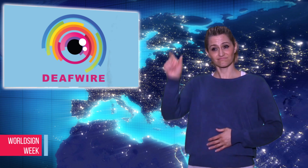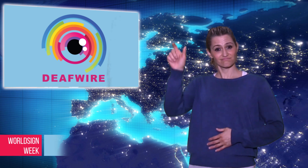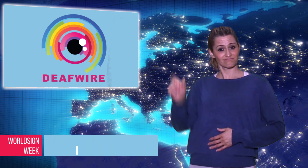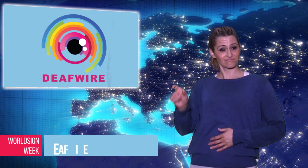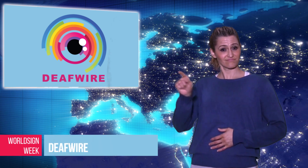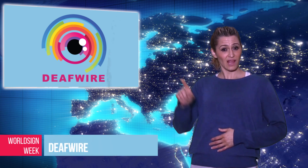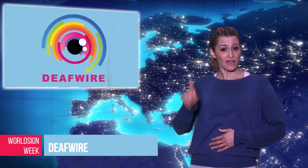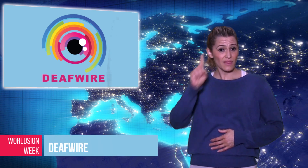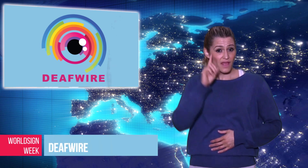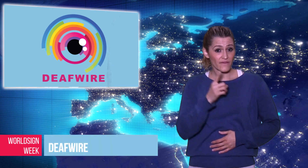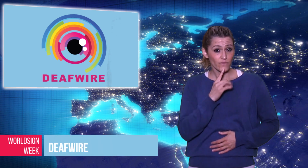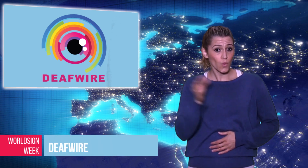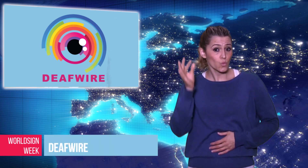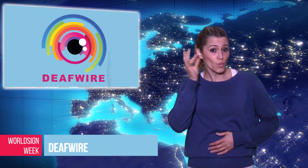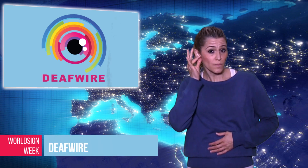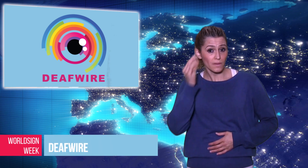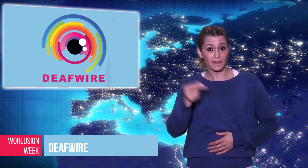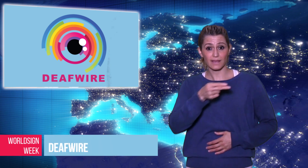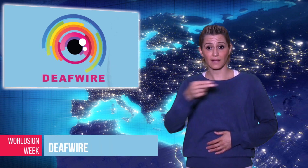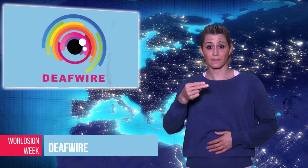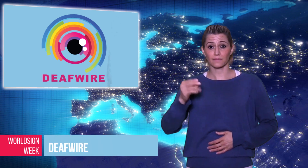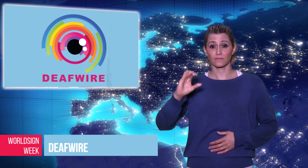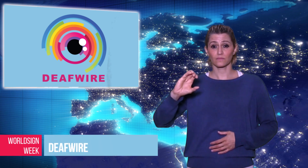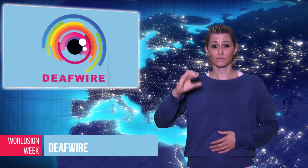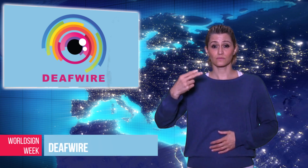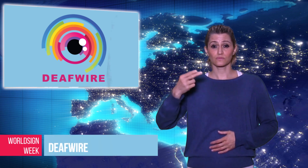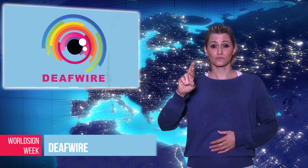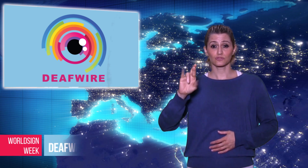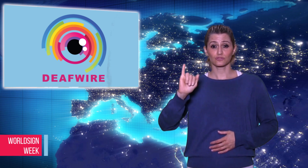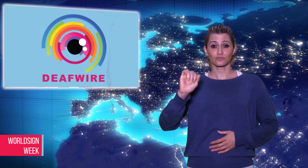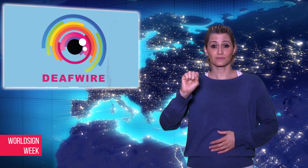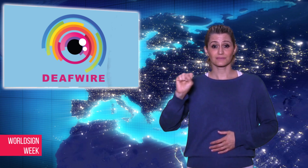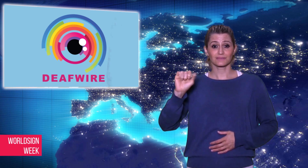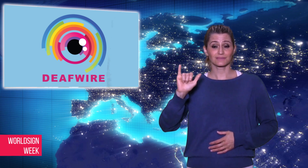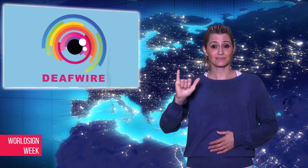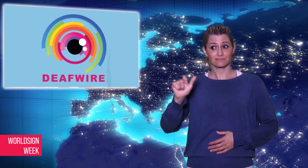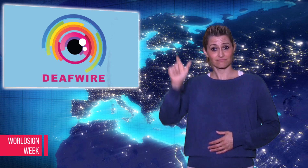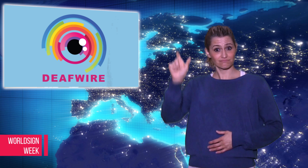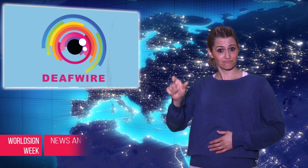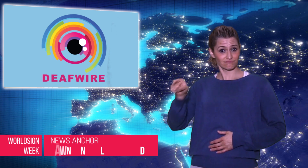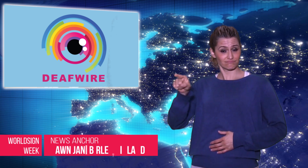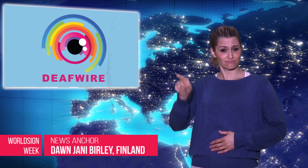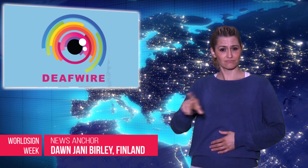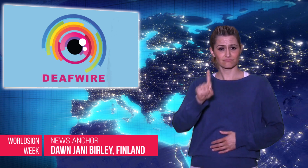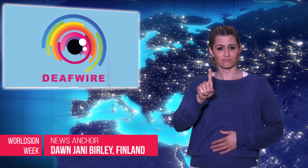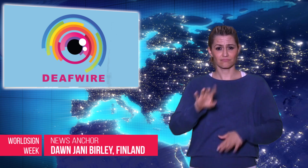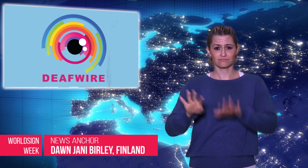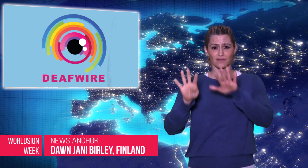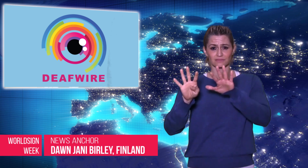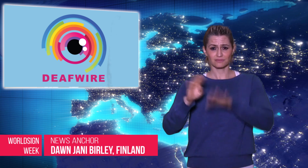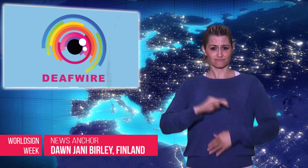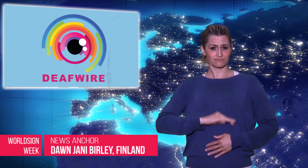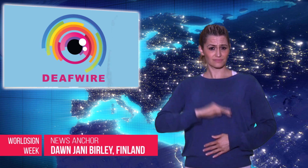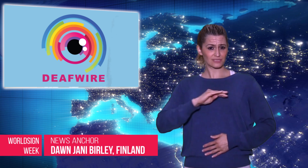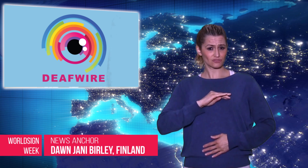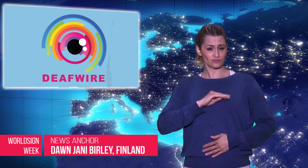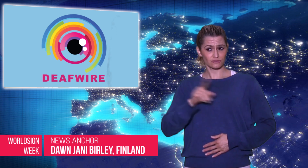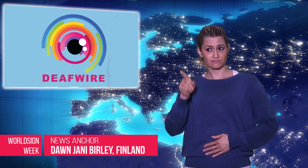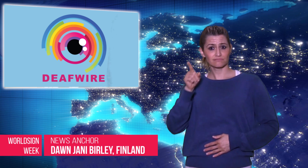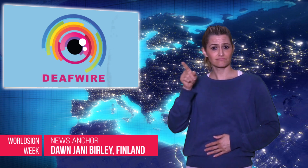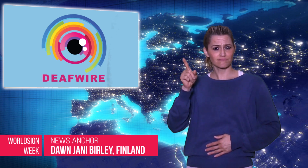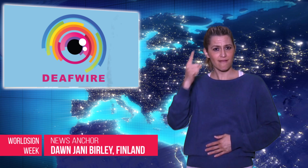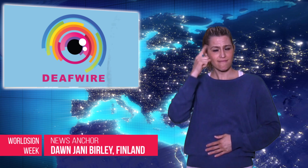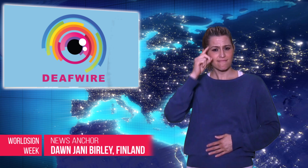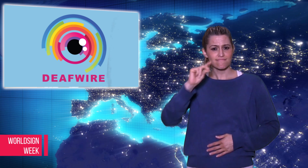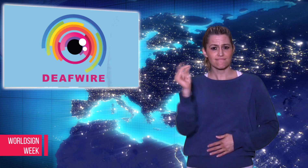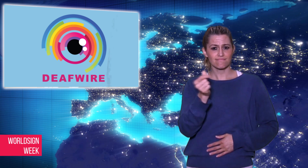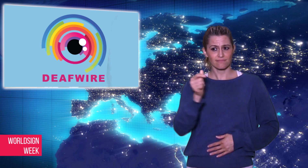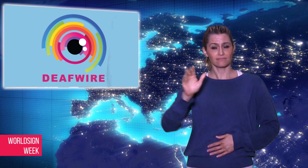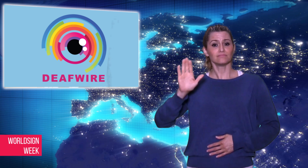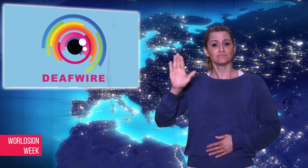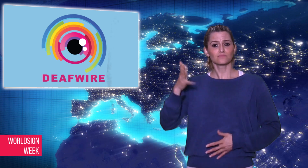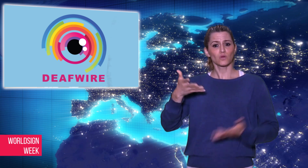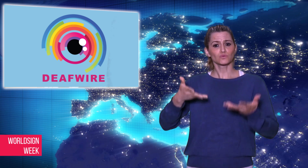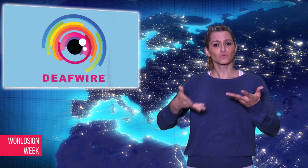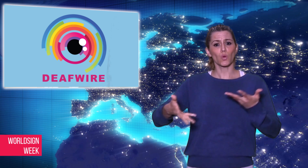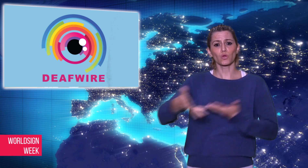[Dawn]: A Deaf woman, Chrissy who is nineteen